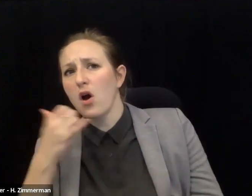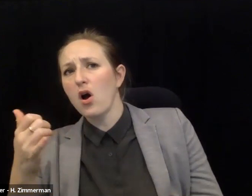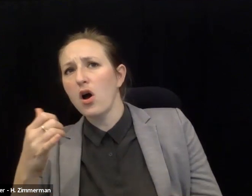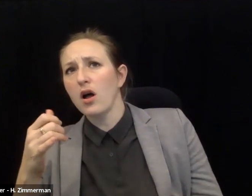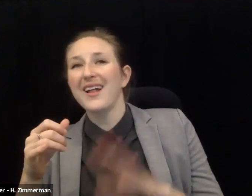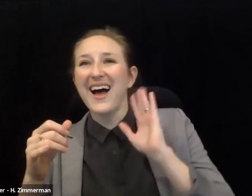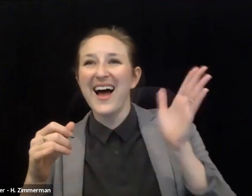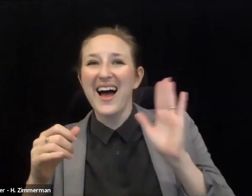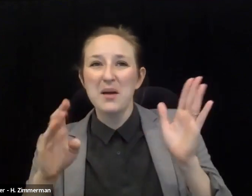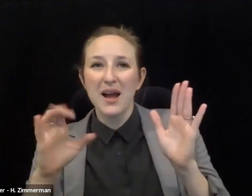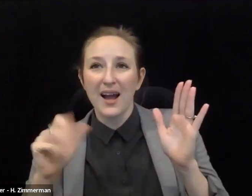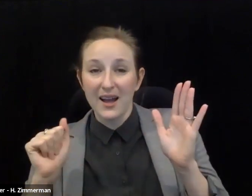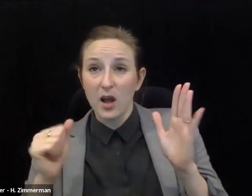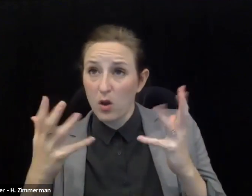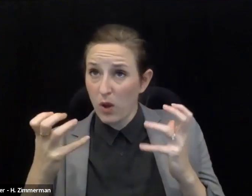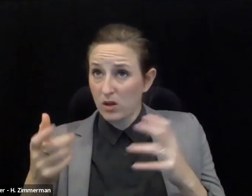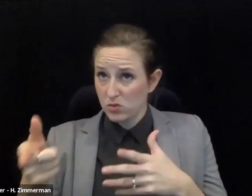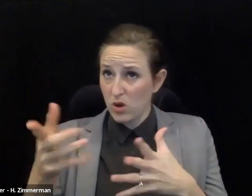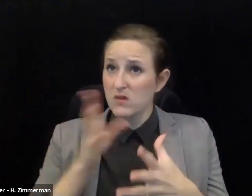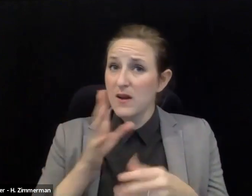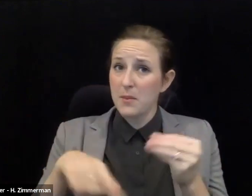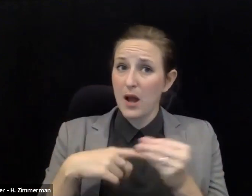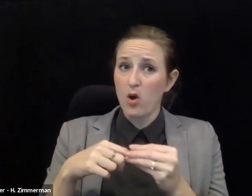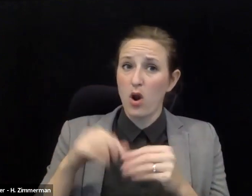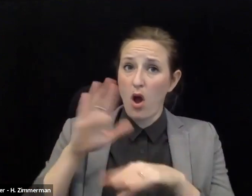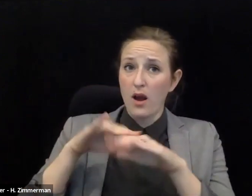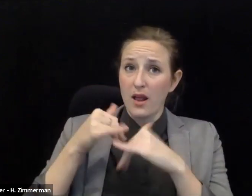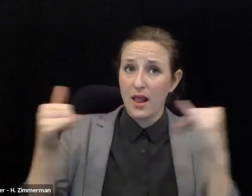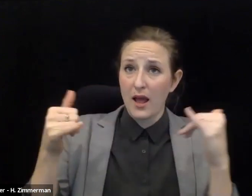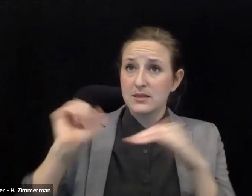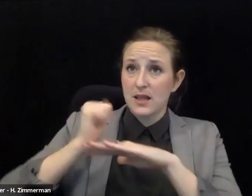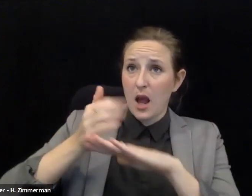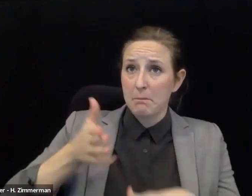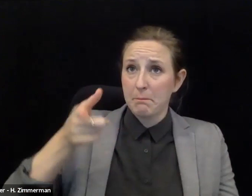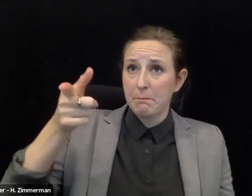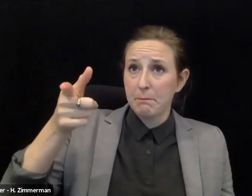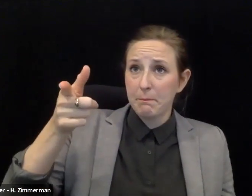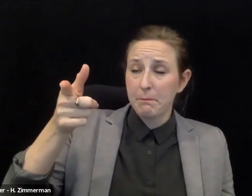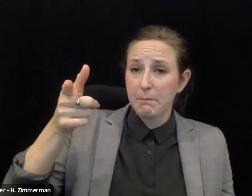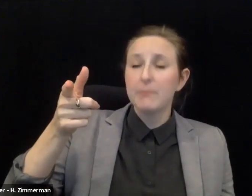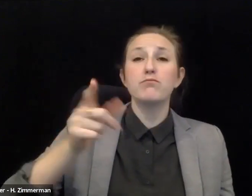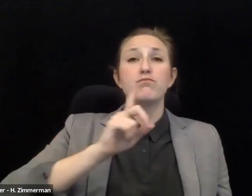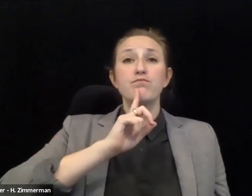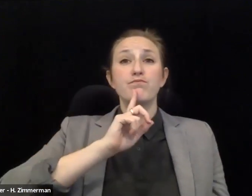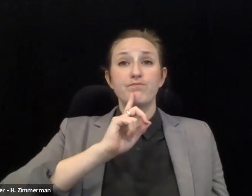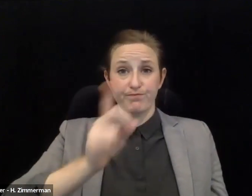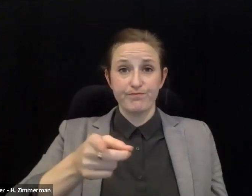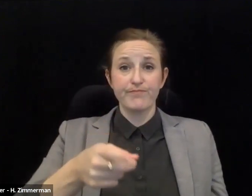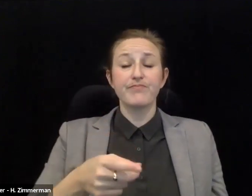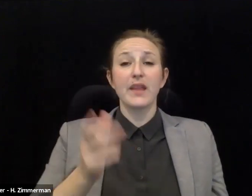Rebecca Berman, American Councils (NSLI-Y): Hi, Sarah if you want to talk about average. Let me see why setup. Sarah Hansen: Certainly, um, I will leave my